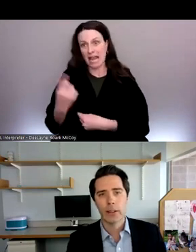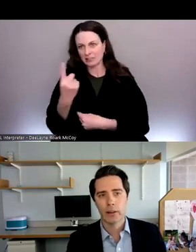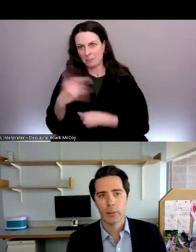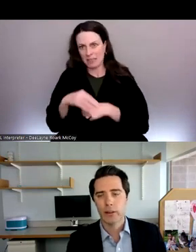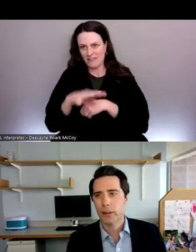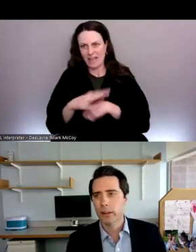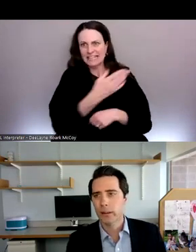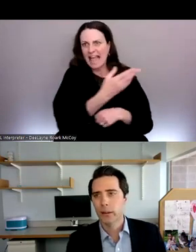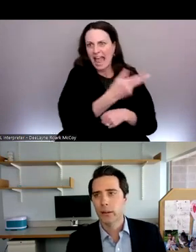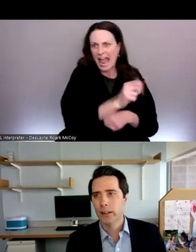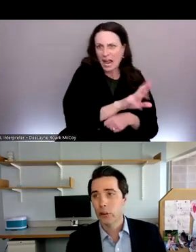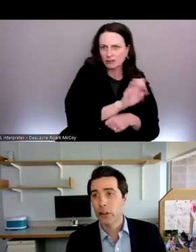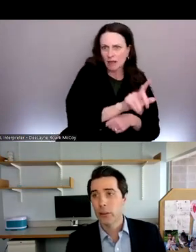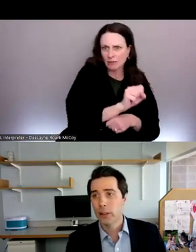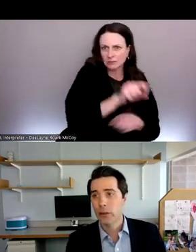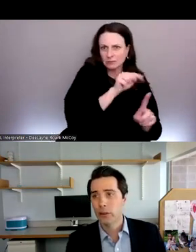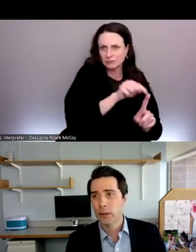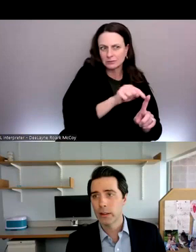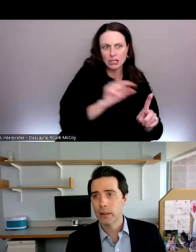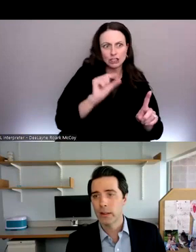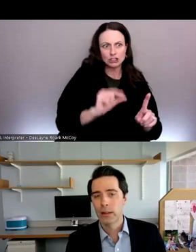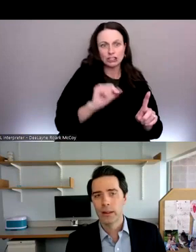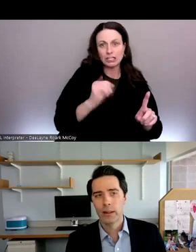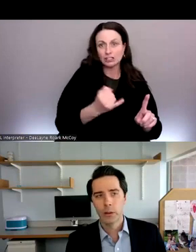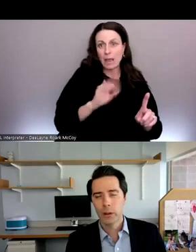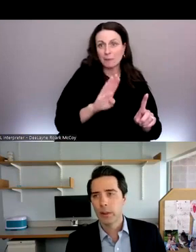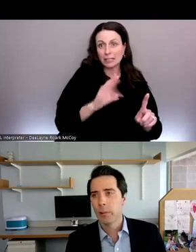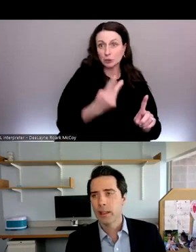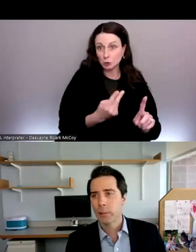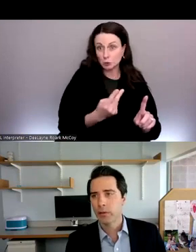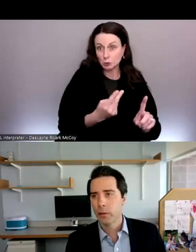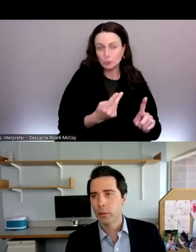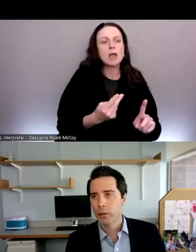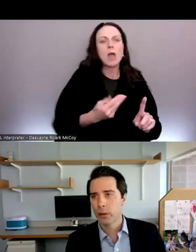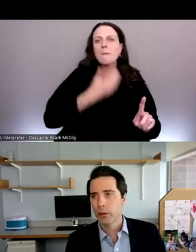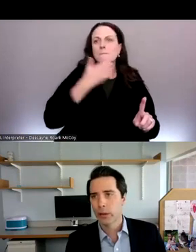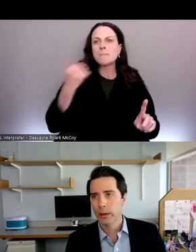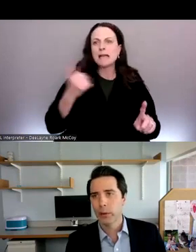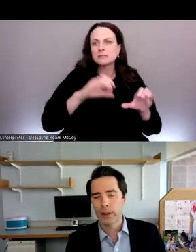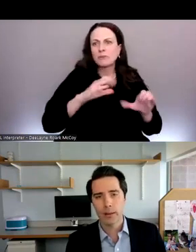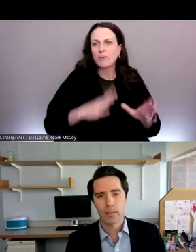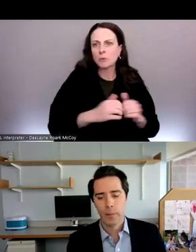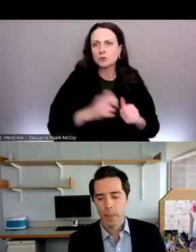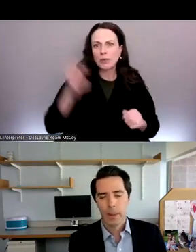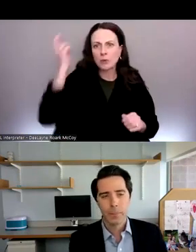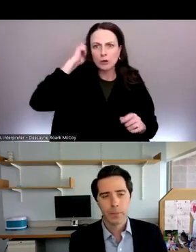cell specifically like gjb2 for instance these are some of the best performers